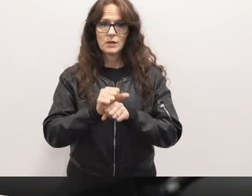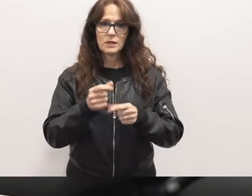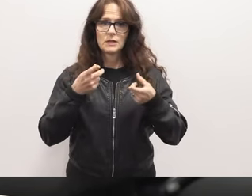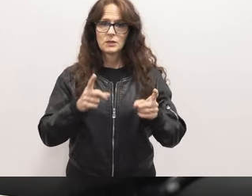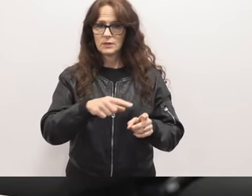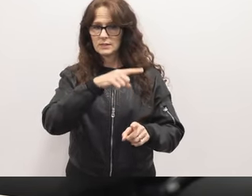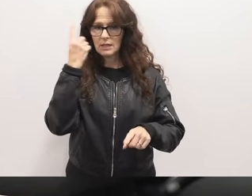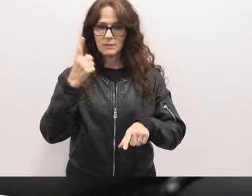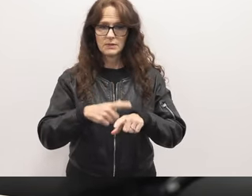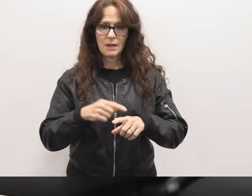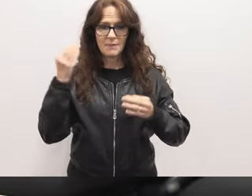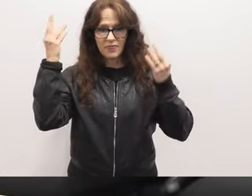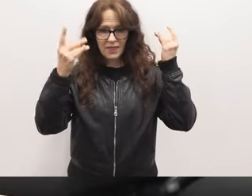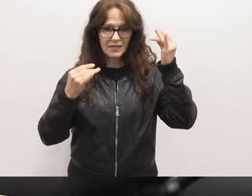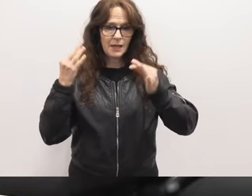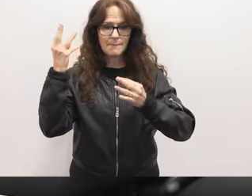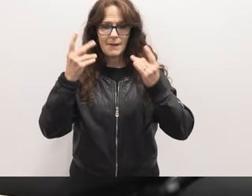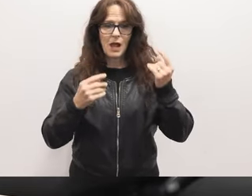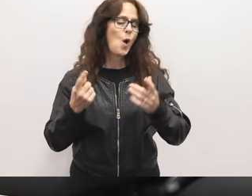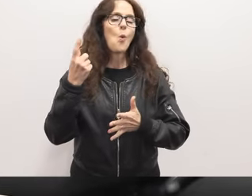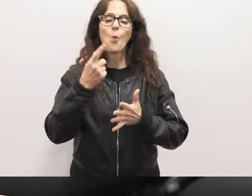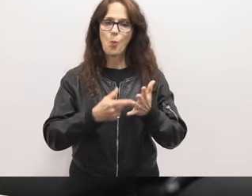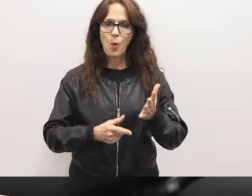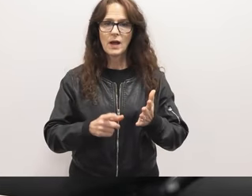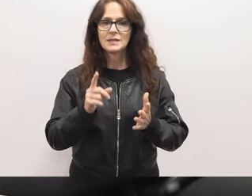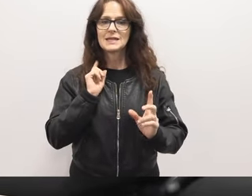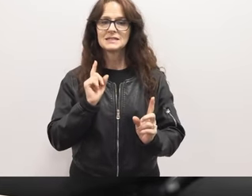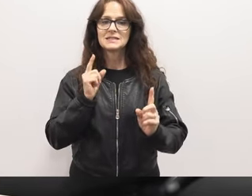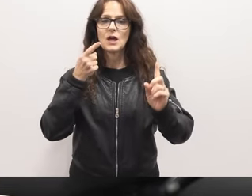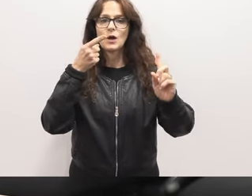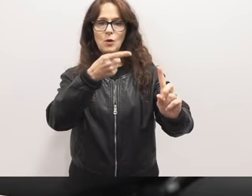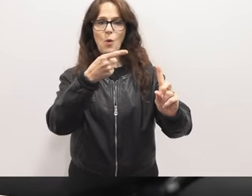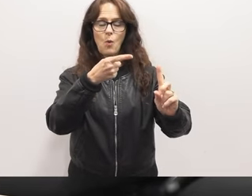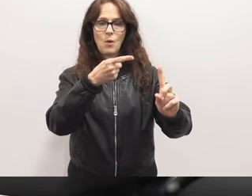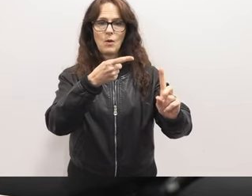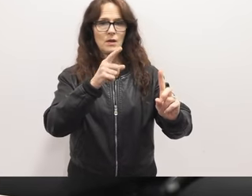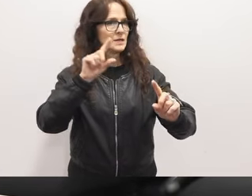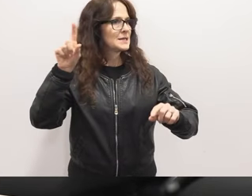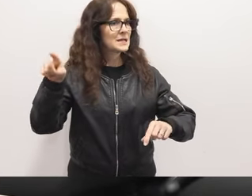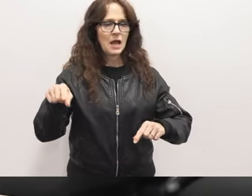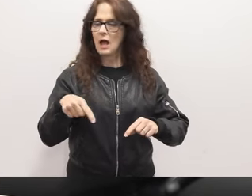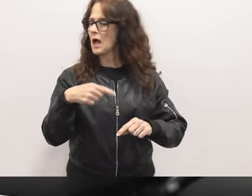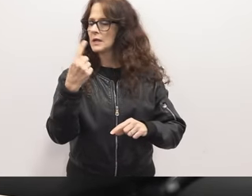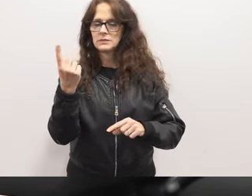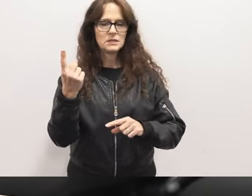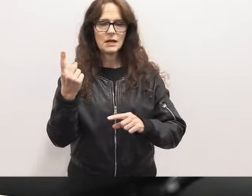to really think about what is the ultimate goal is not just the acceleration.